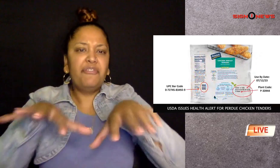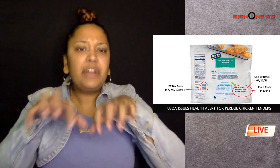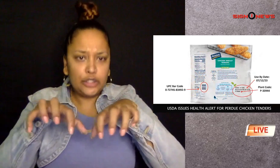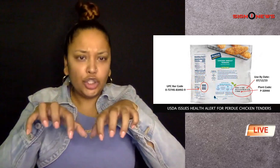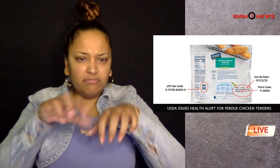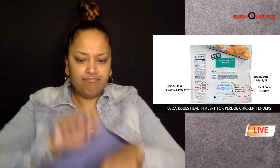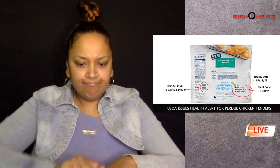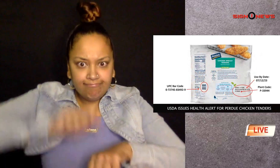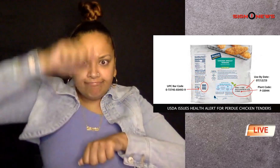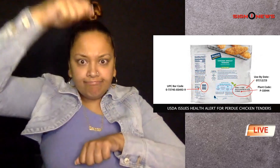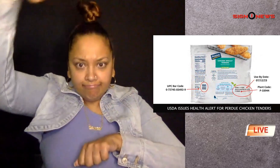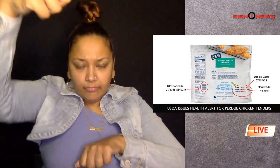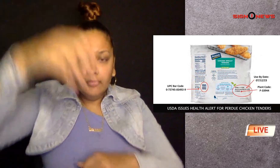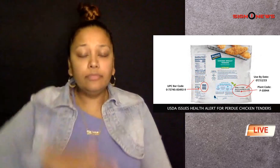time to check your freezers